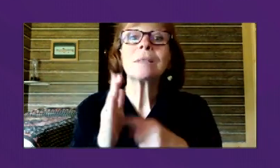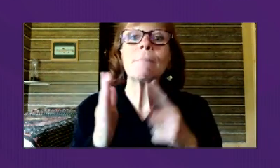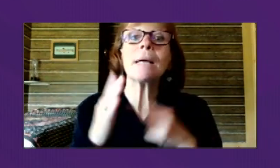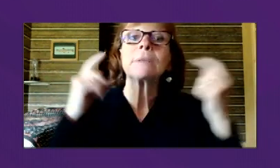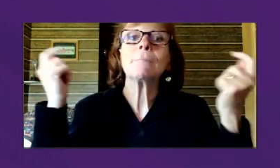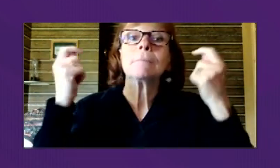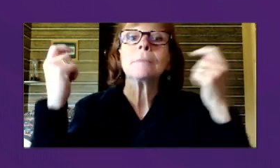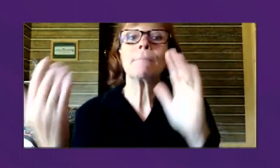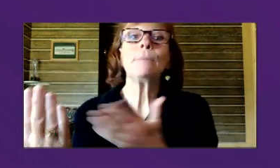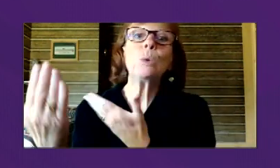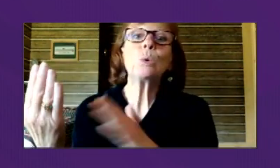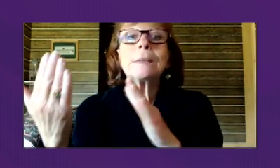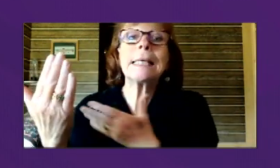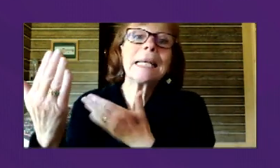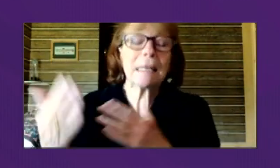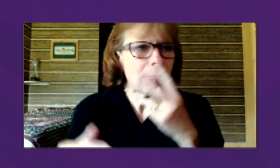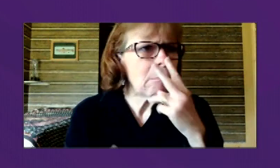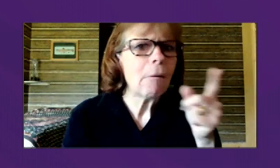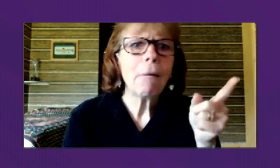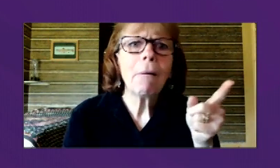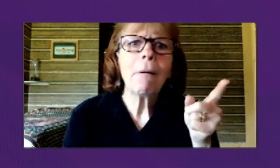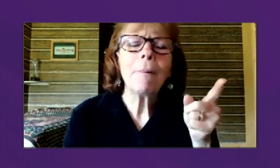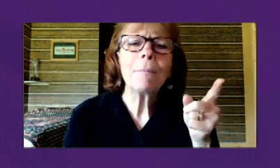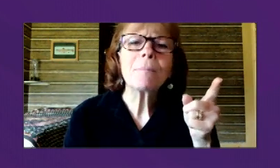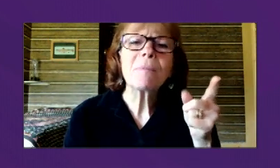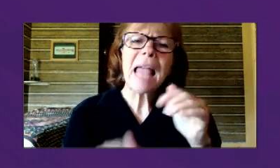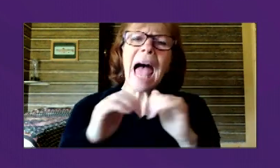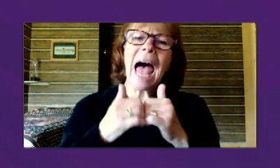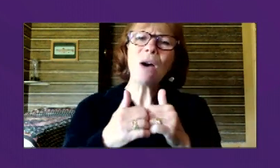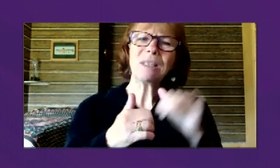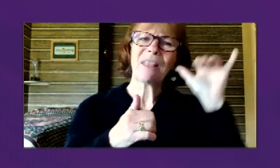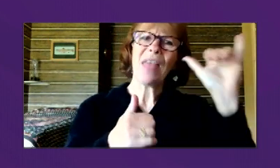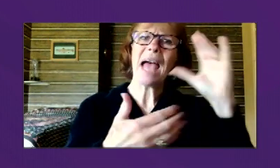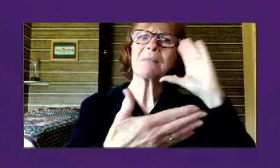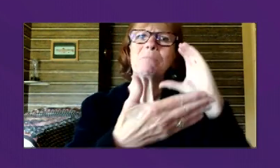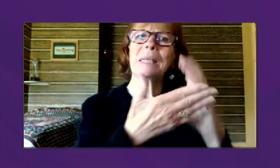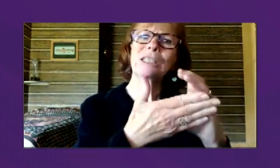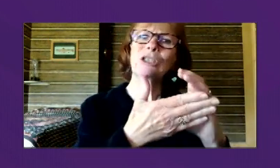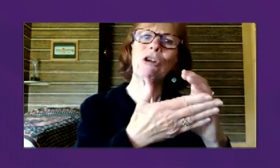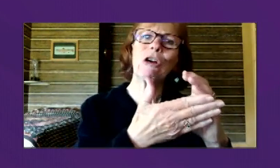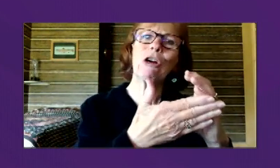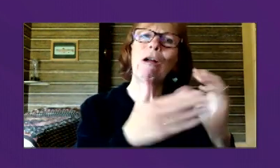How do we think these images affect native children in the classroom? Please feel free